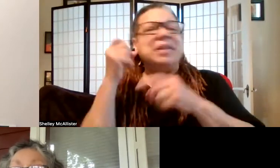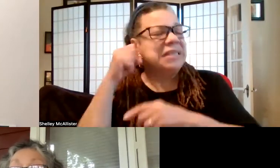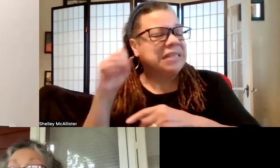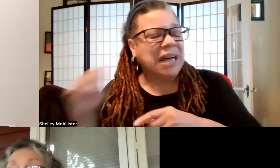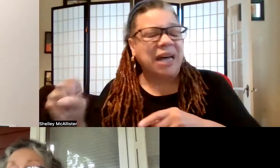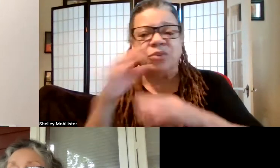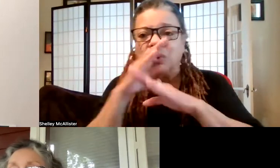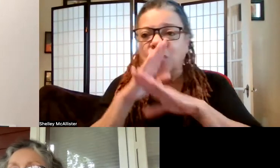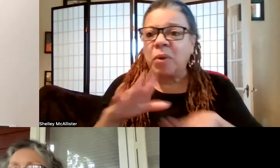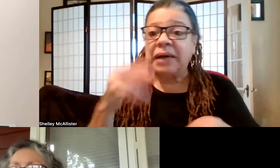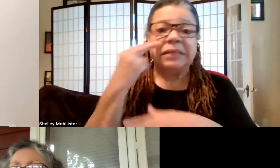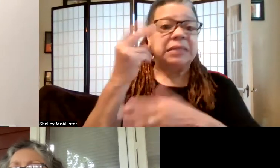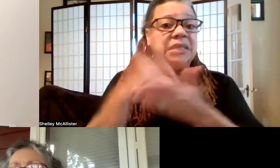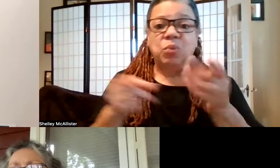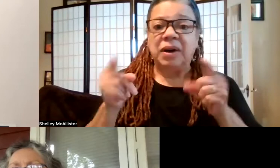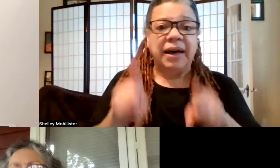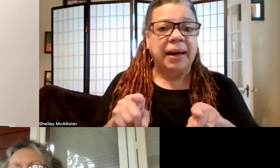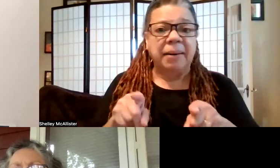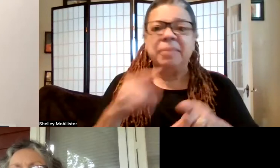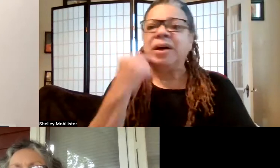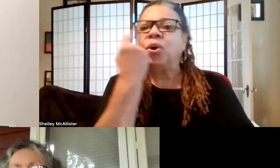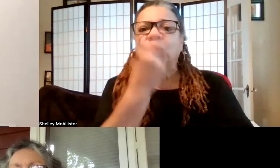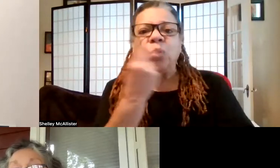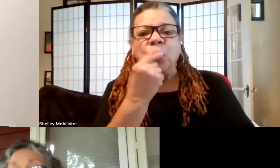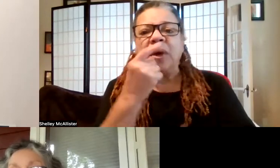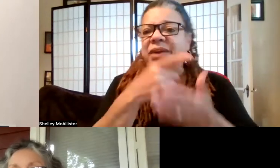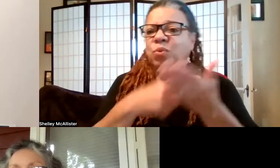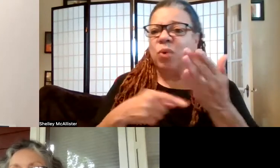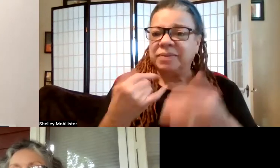to see what happened, and who and what interrupted my seventh grade homework.